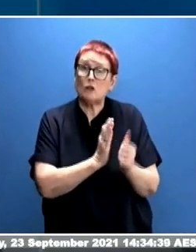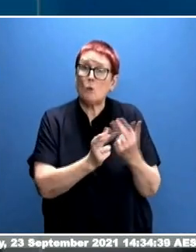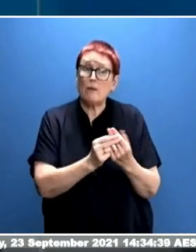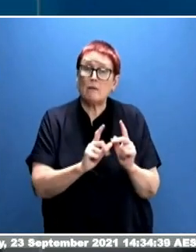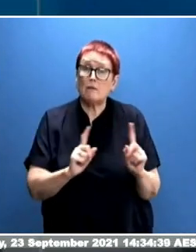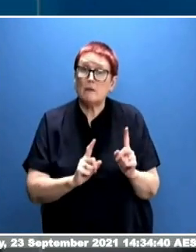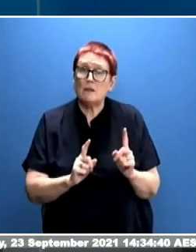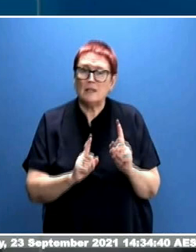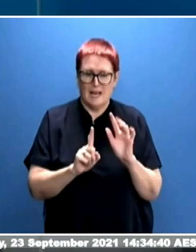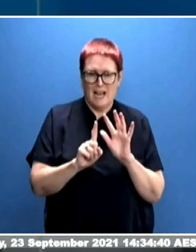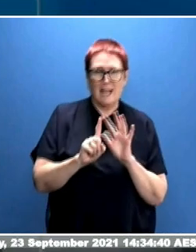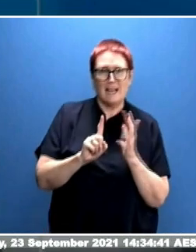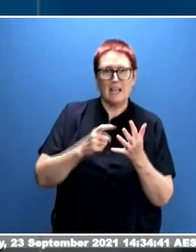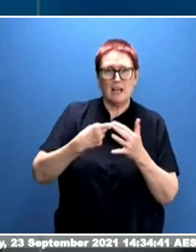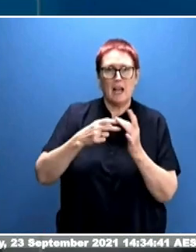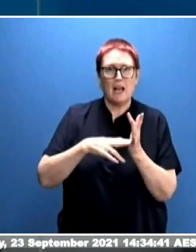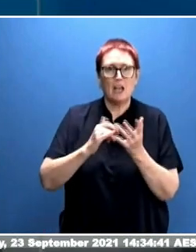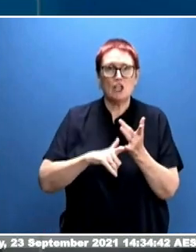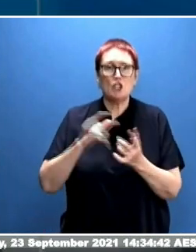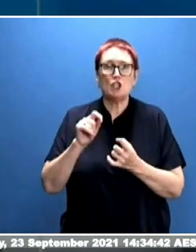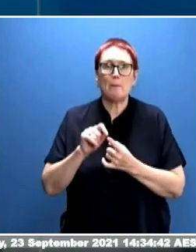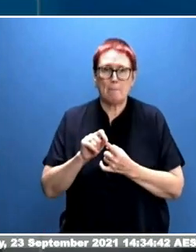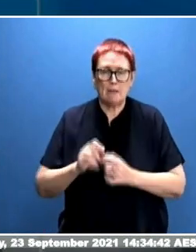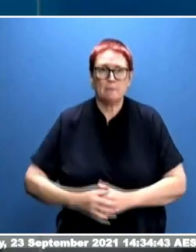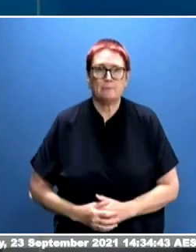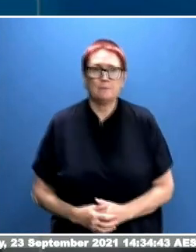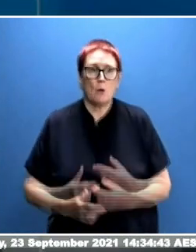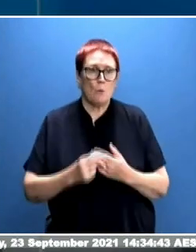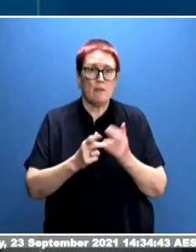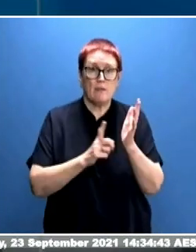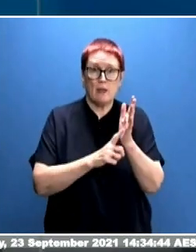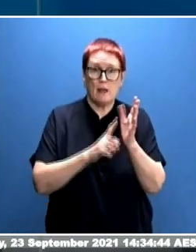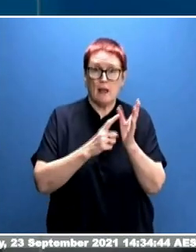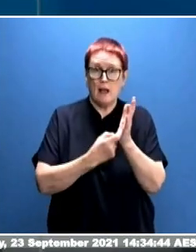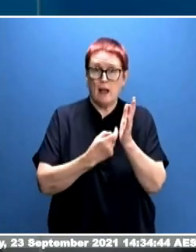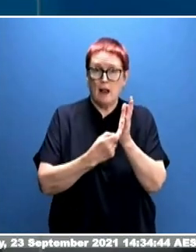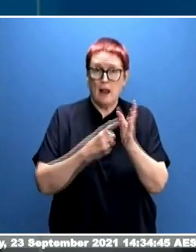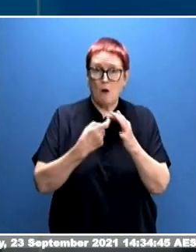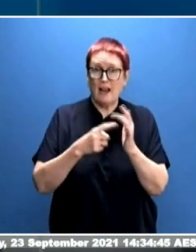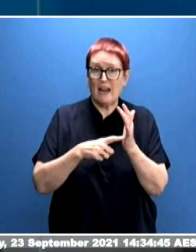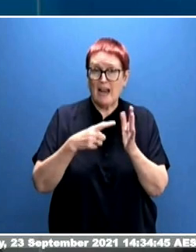kinship and comparisons between the Larrakia and Warumungu nations in